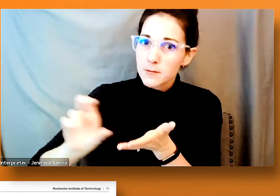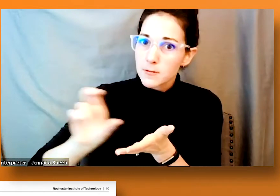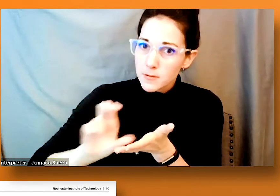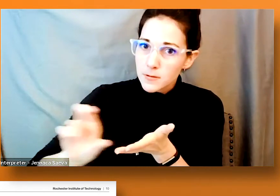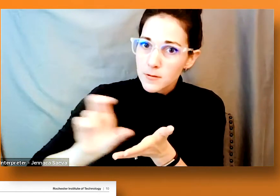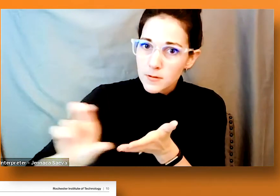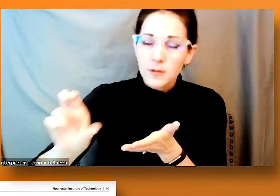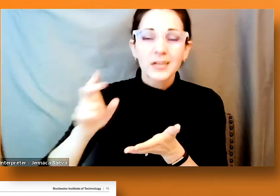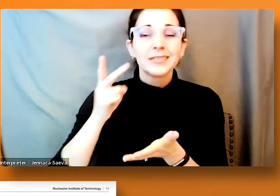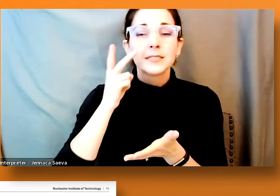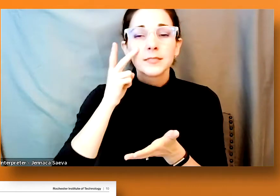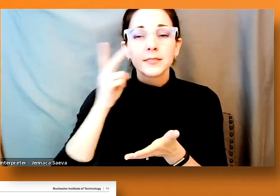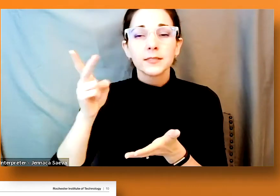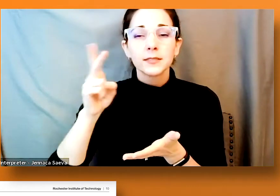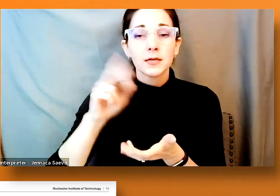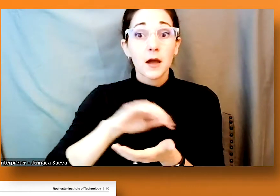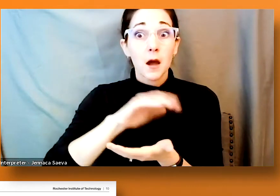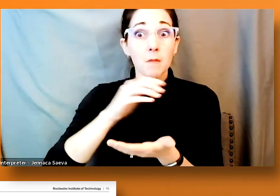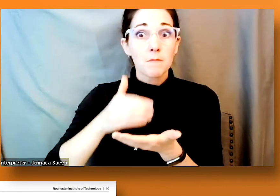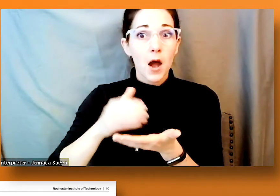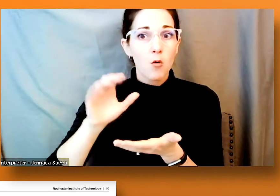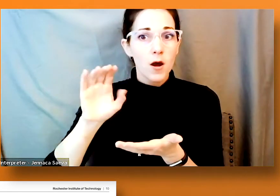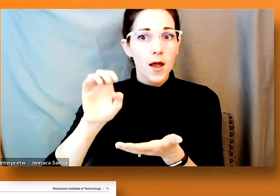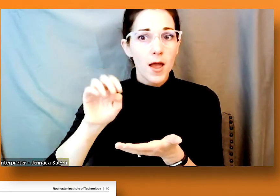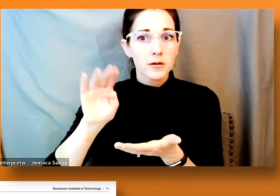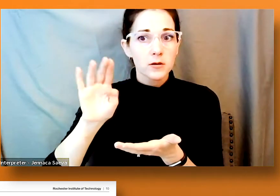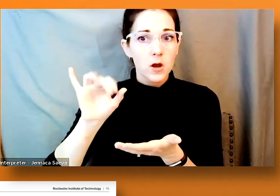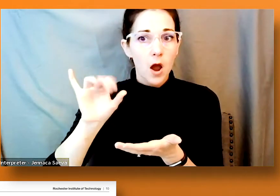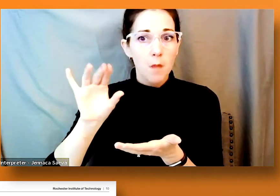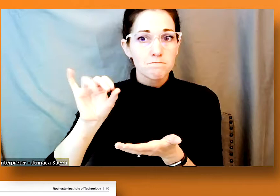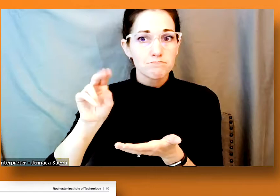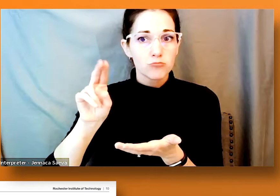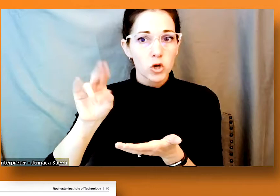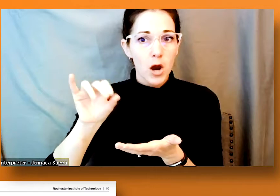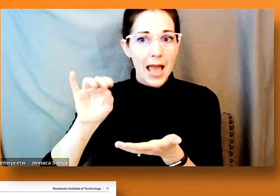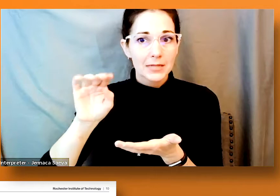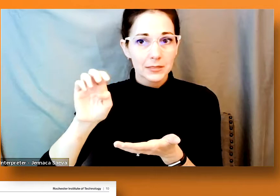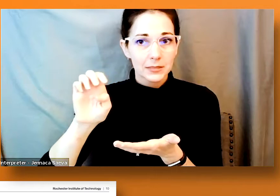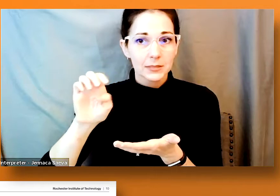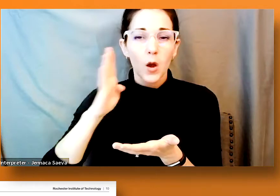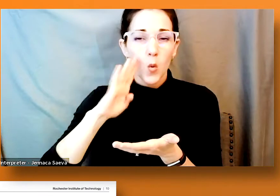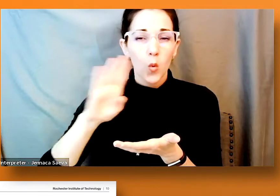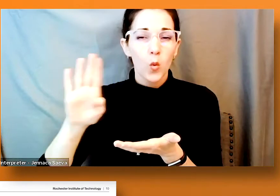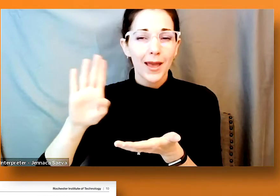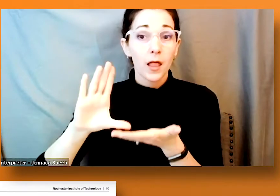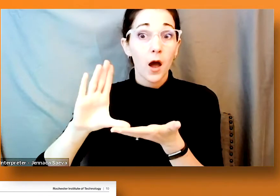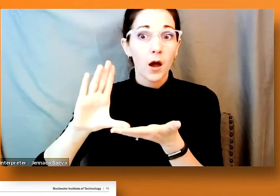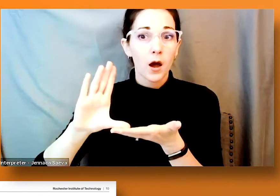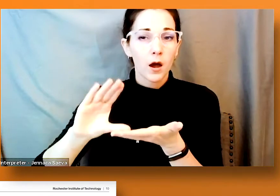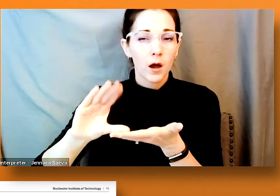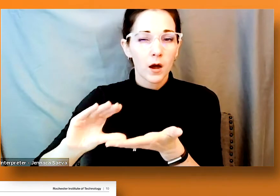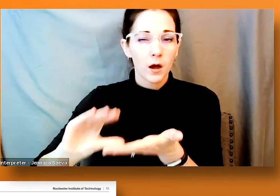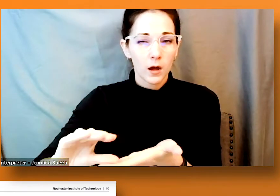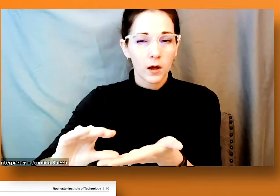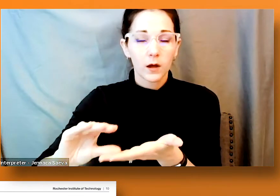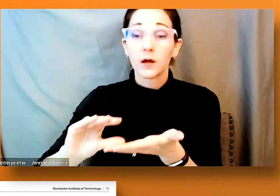you'll see the encumbrance amount being reduced and then that amount, whatever the payment is,